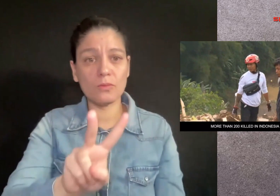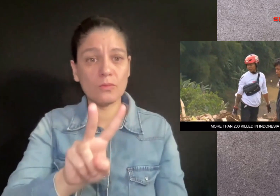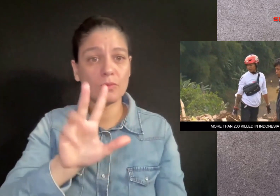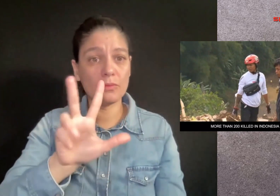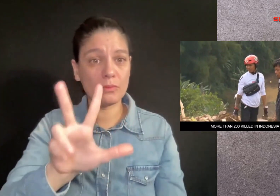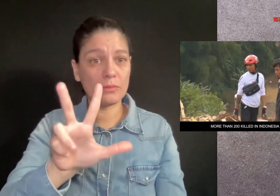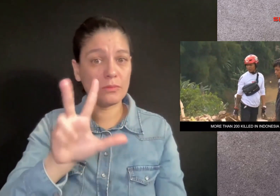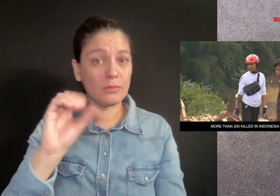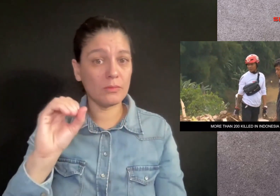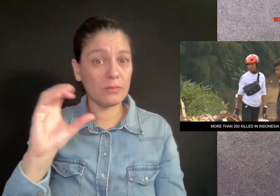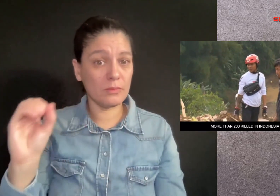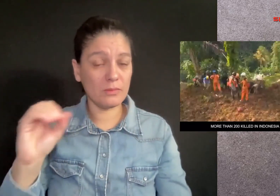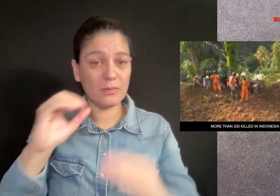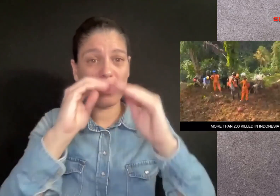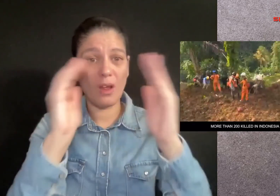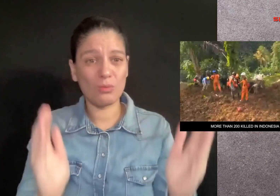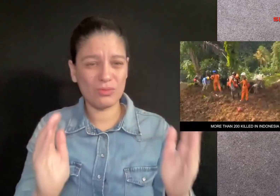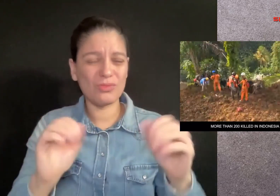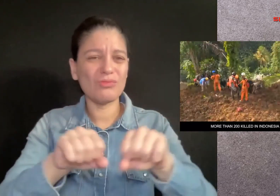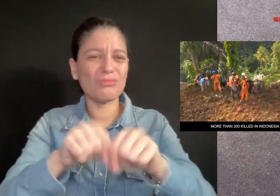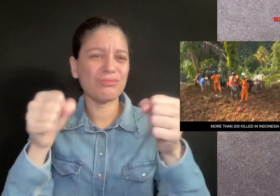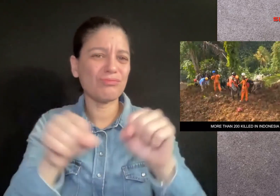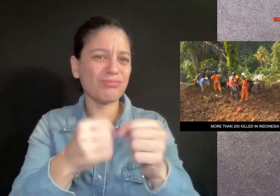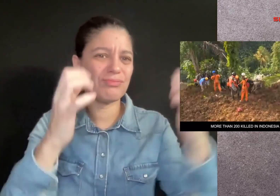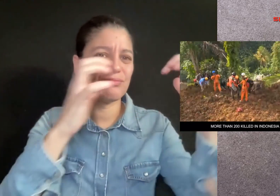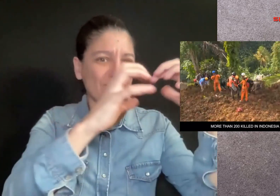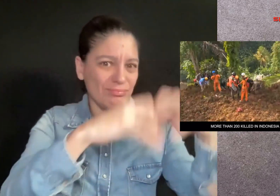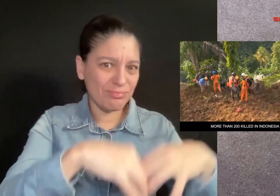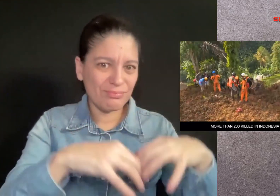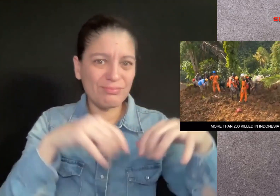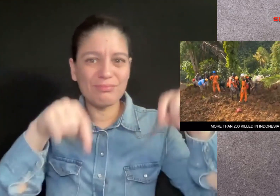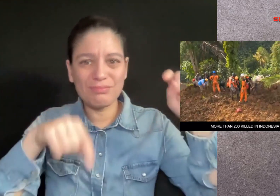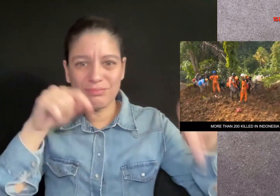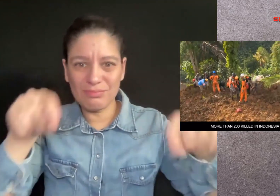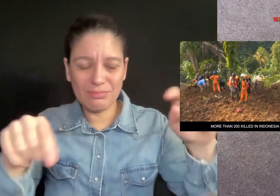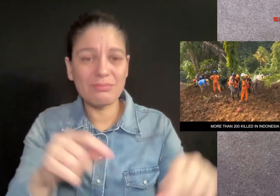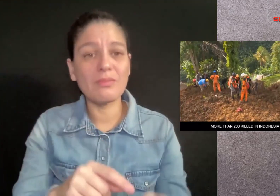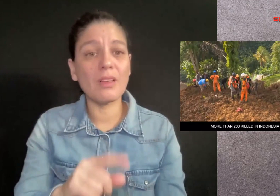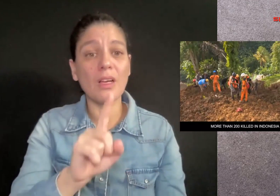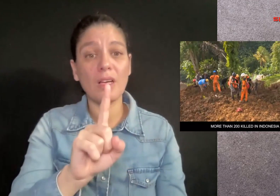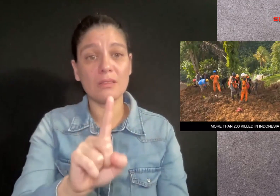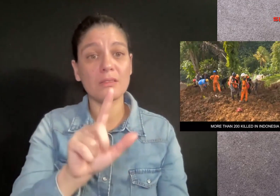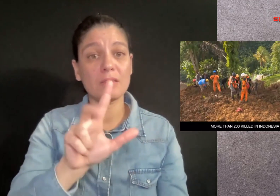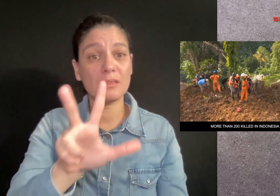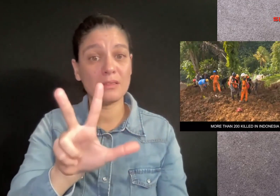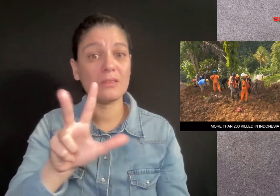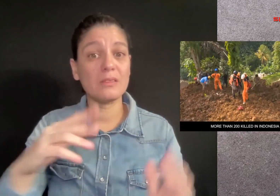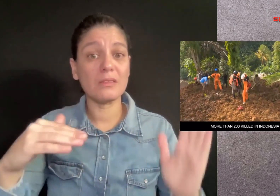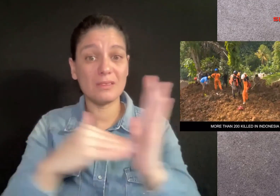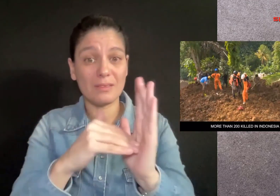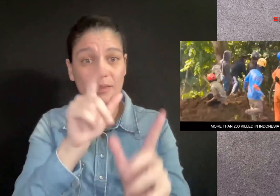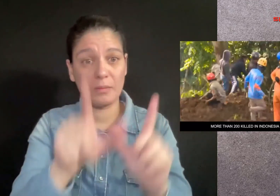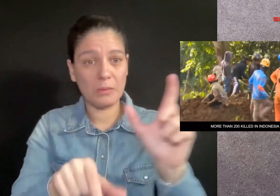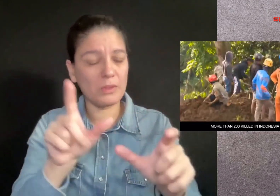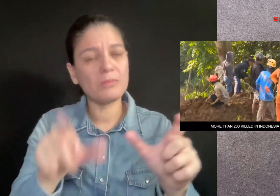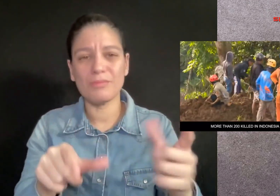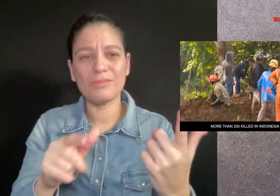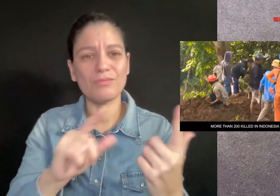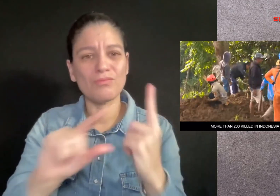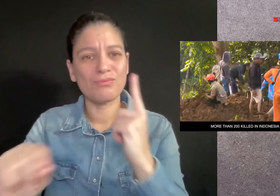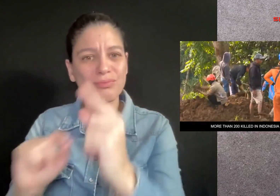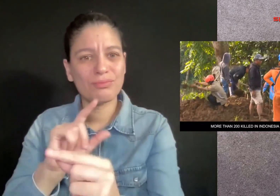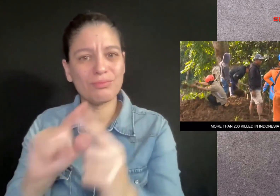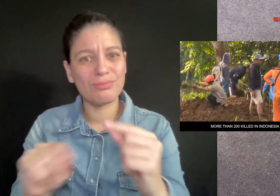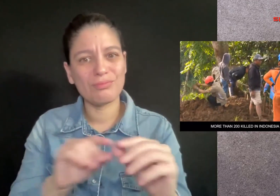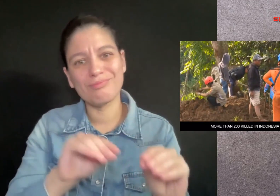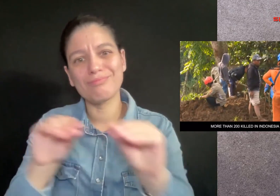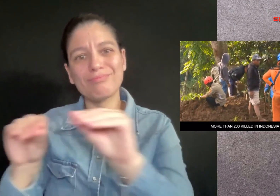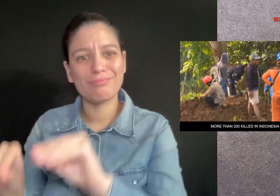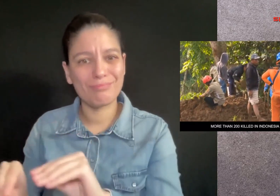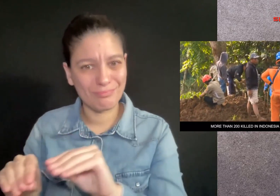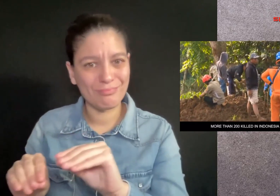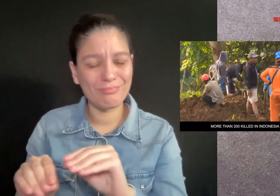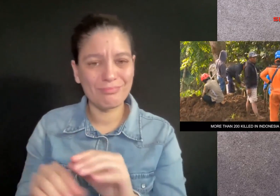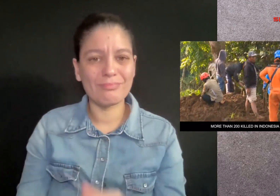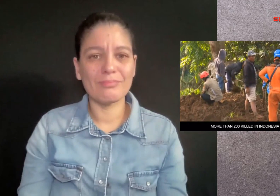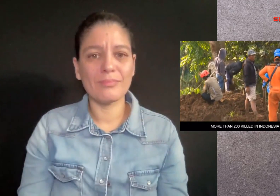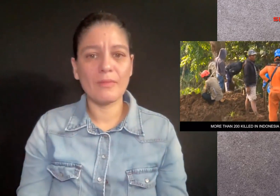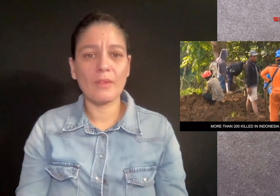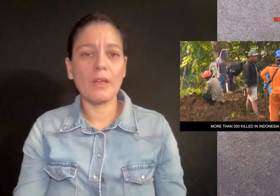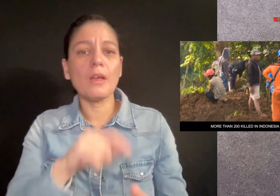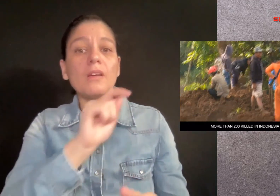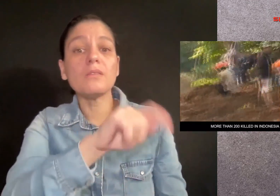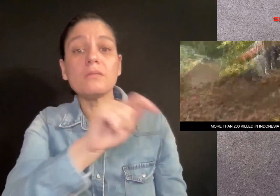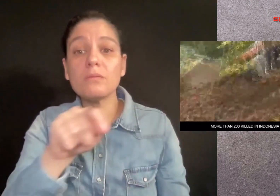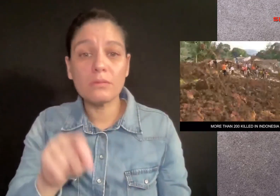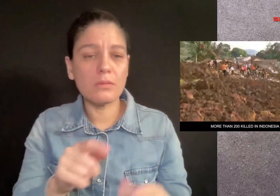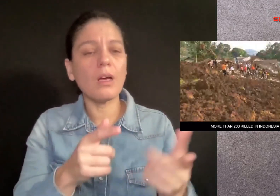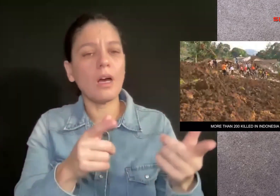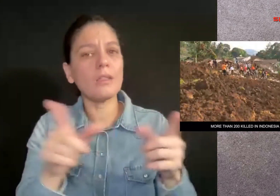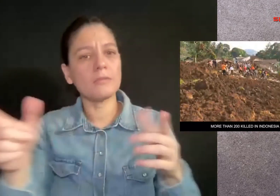at least 2300 homes have been damaged and 13,000 people have been displaced all of those